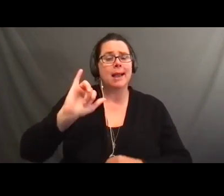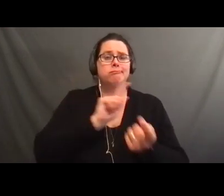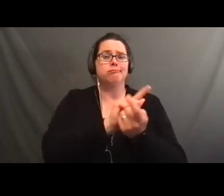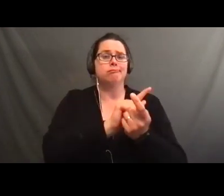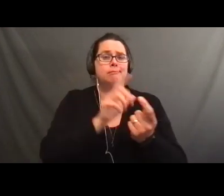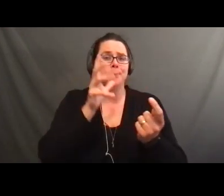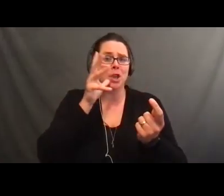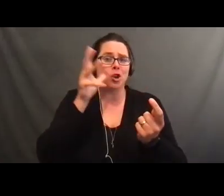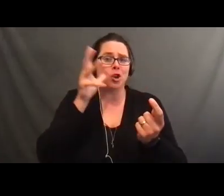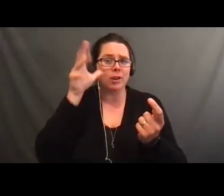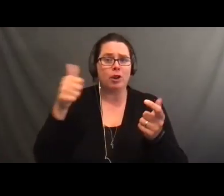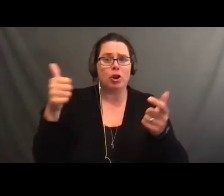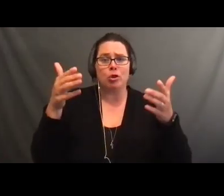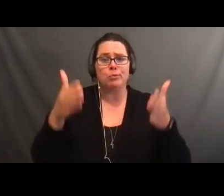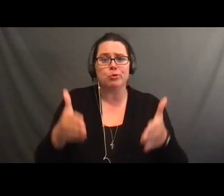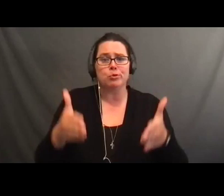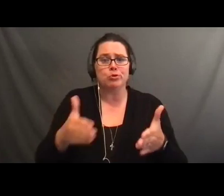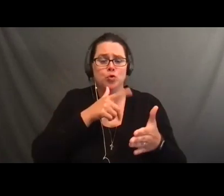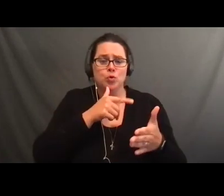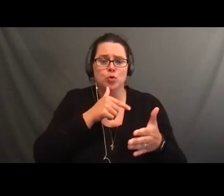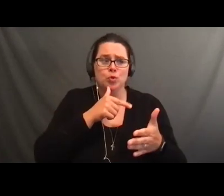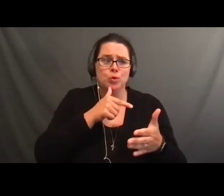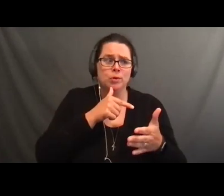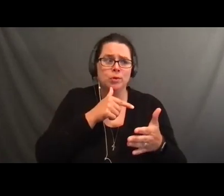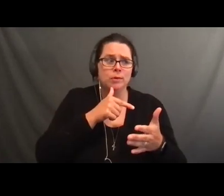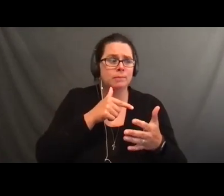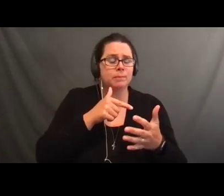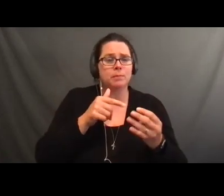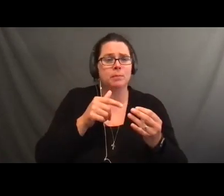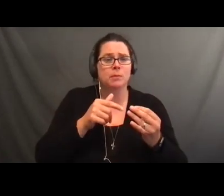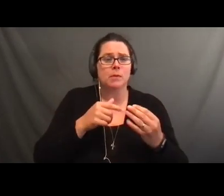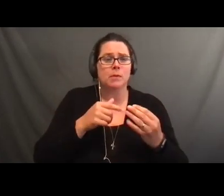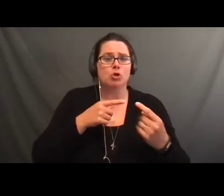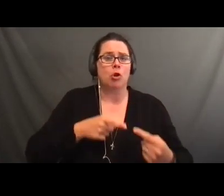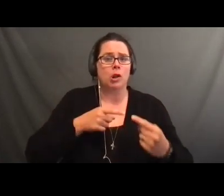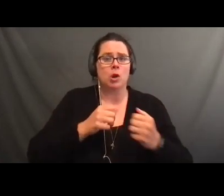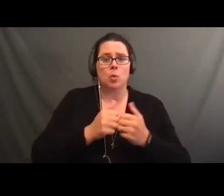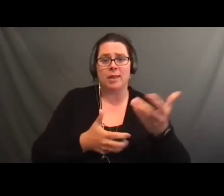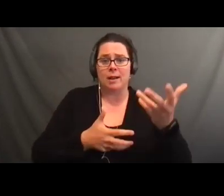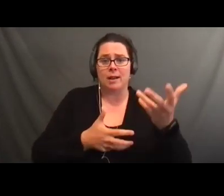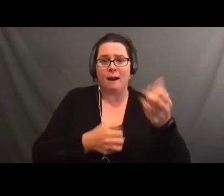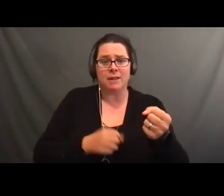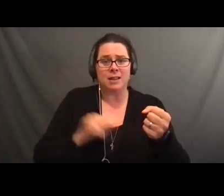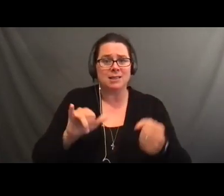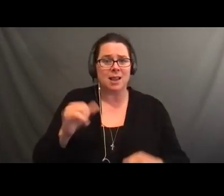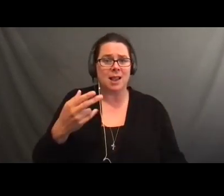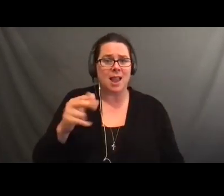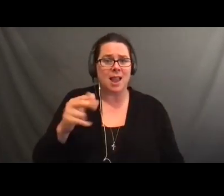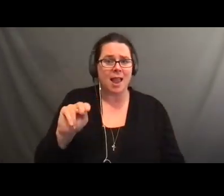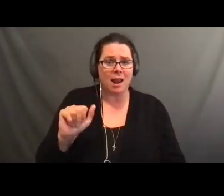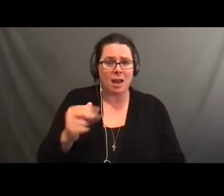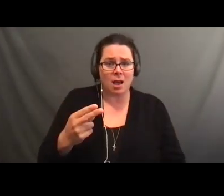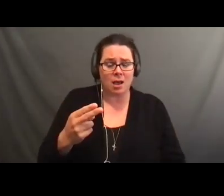somebody who was, you know, struggling with confidence like Hannah was at one time, what